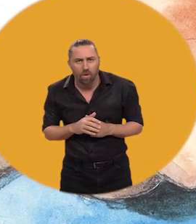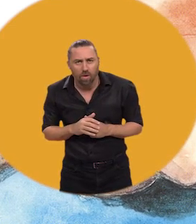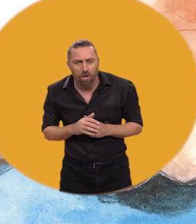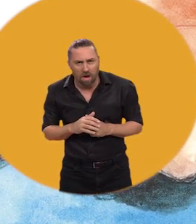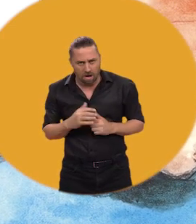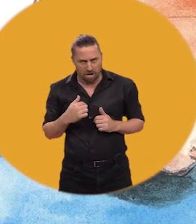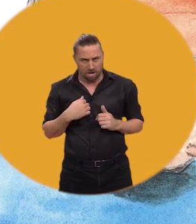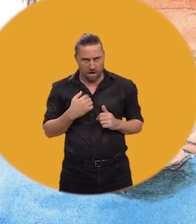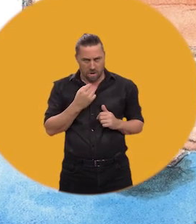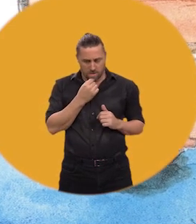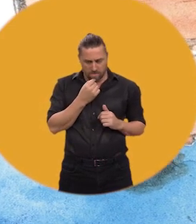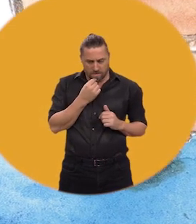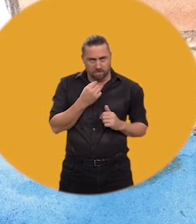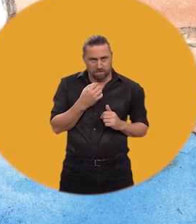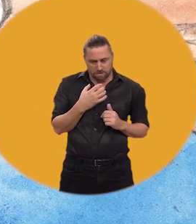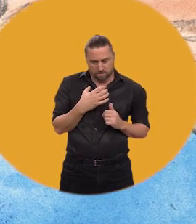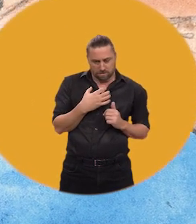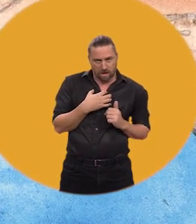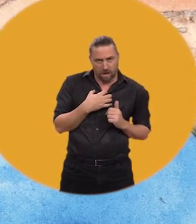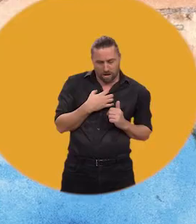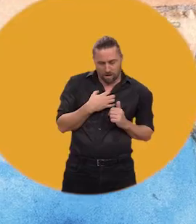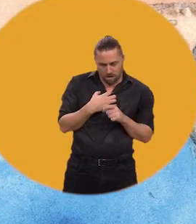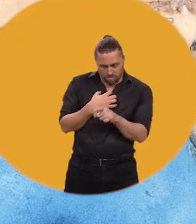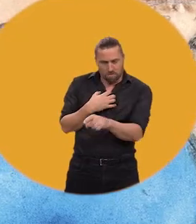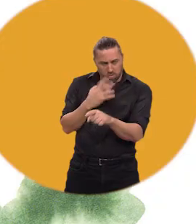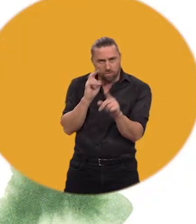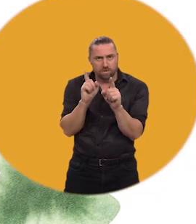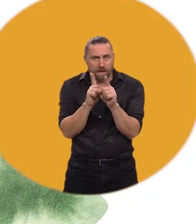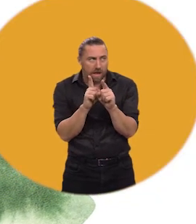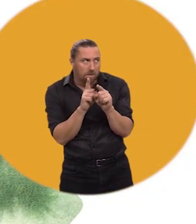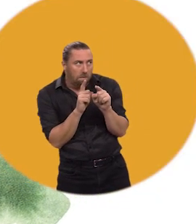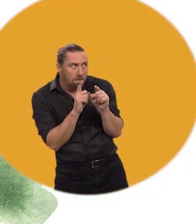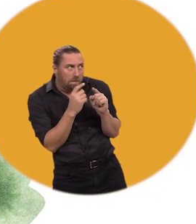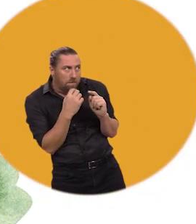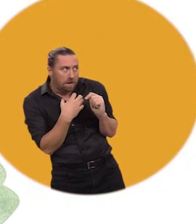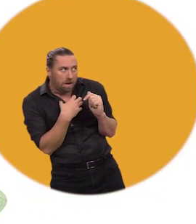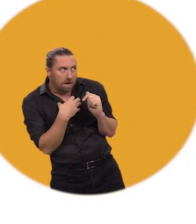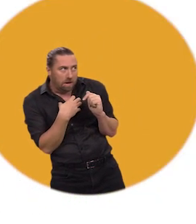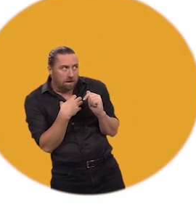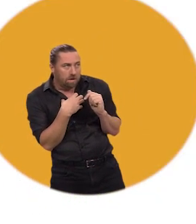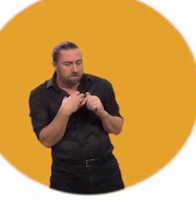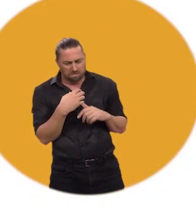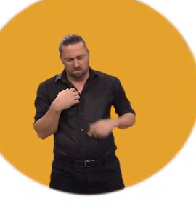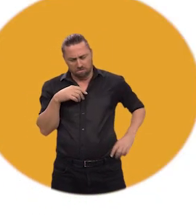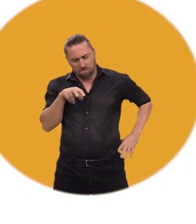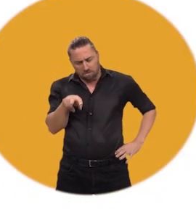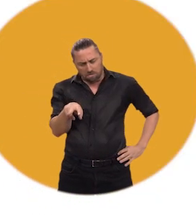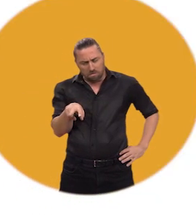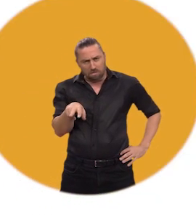I'm a little bit afraid. The octopus is too. Could it be happy in the rock pool?